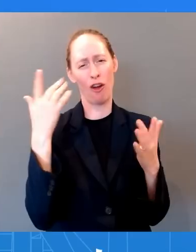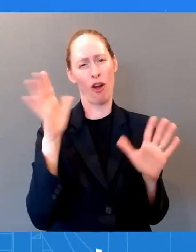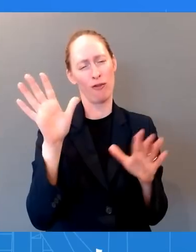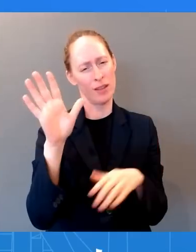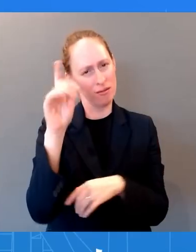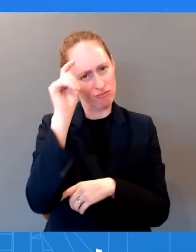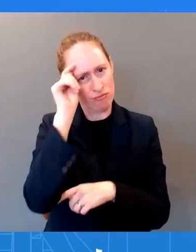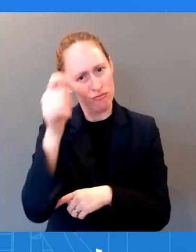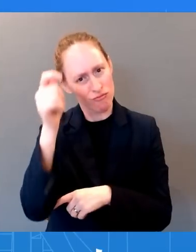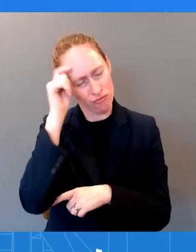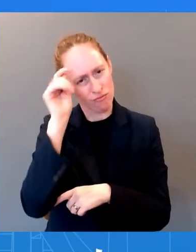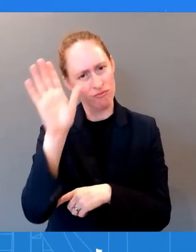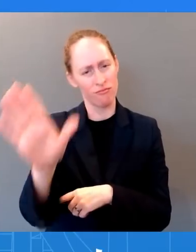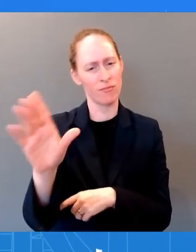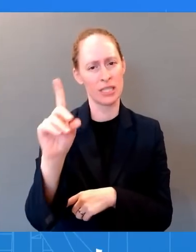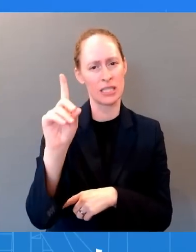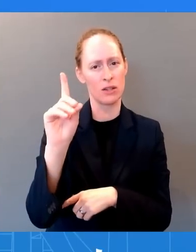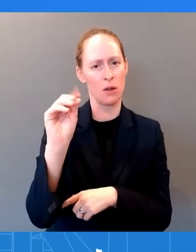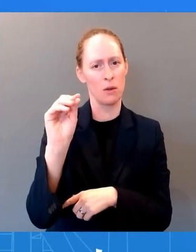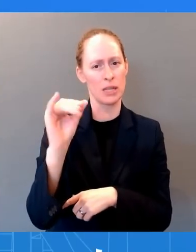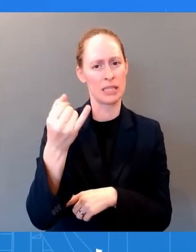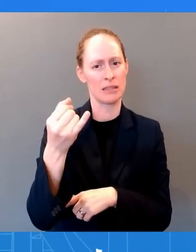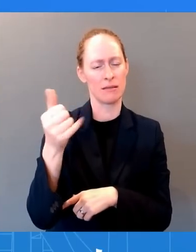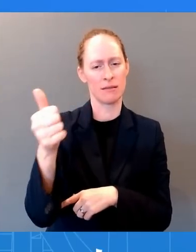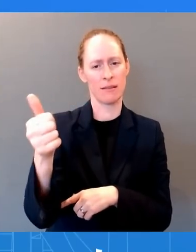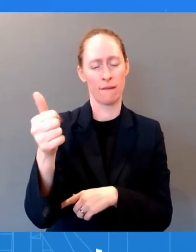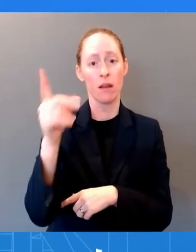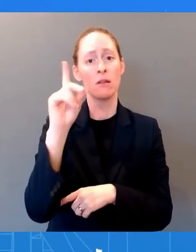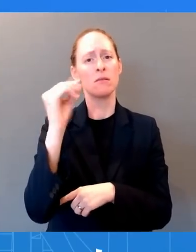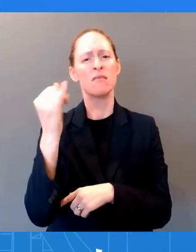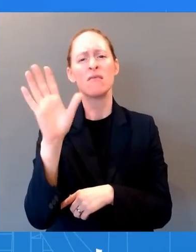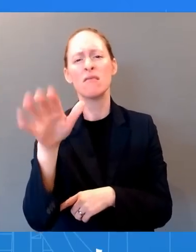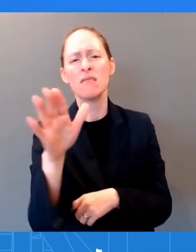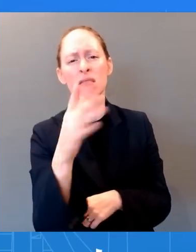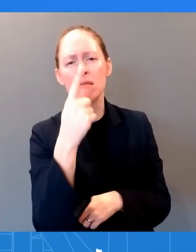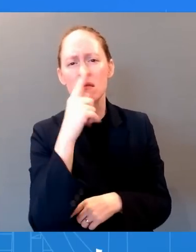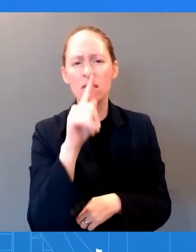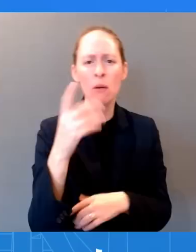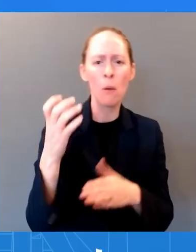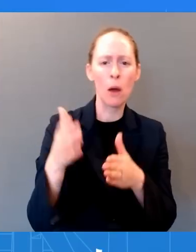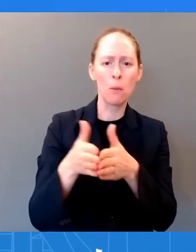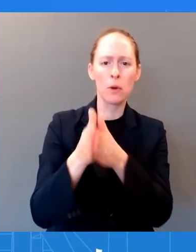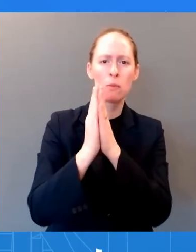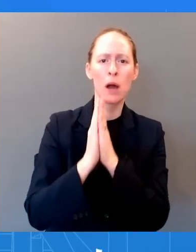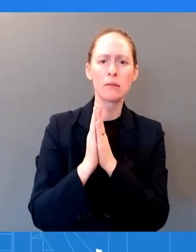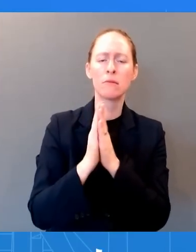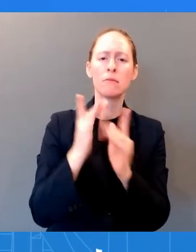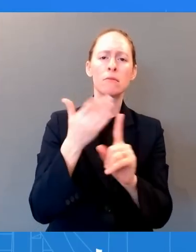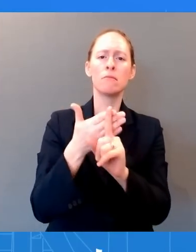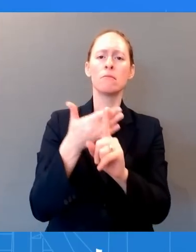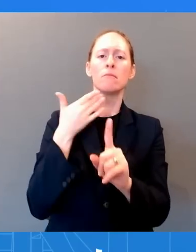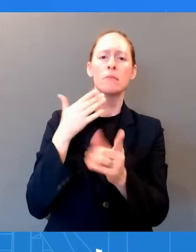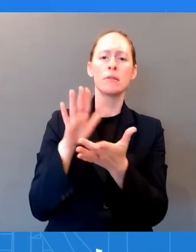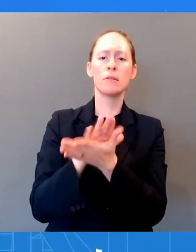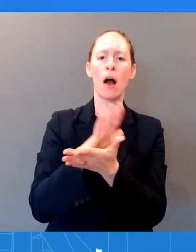to an older set of documents independently and the White House affirmed it, which is standard. Nothing unusual there.